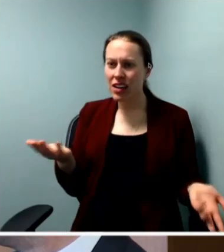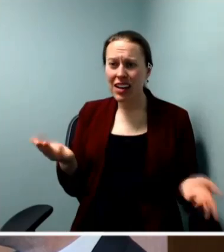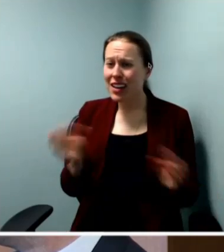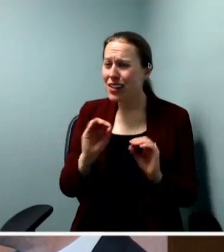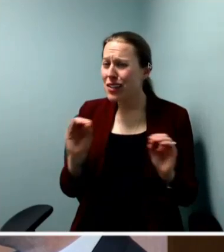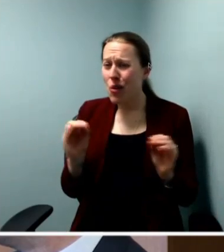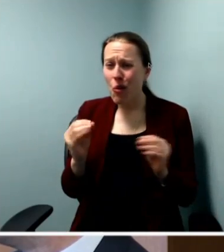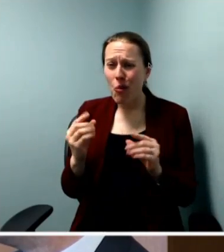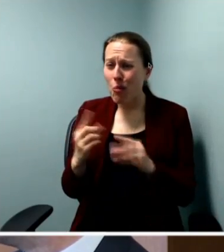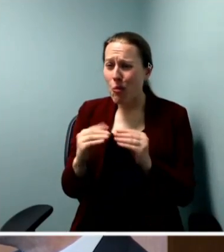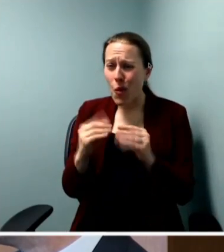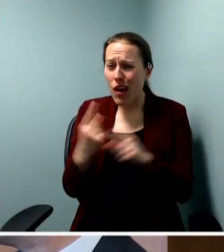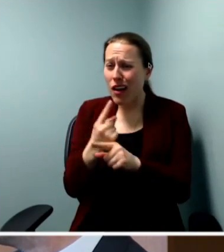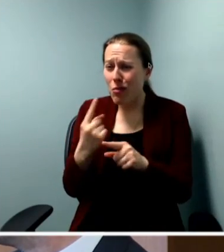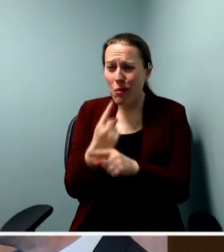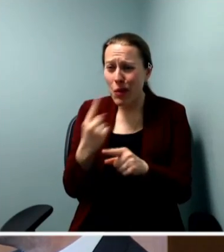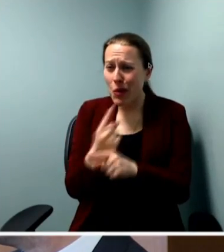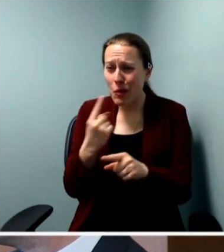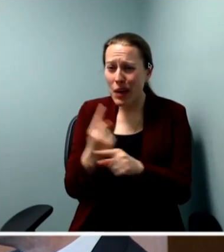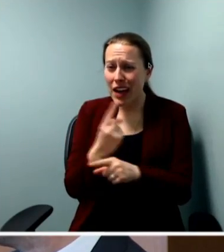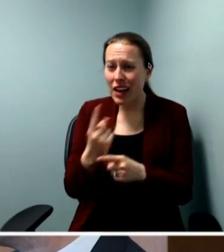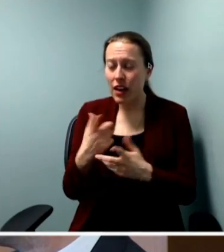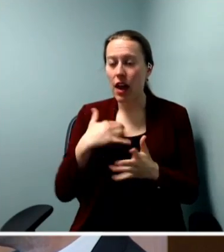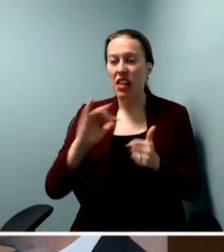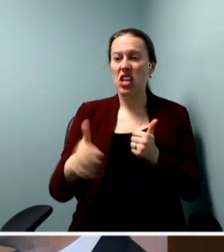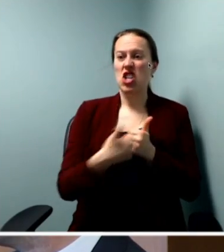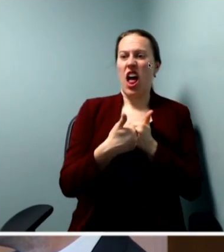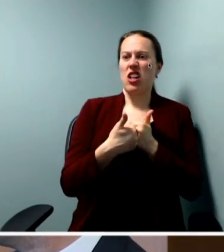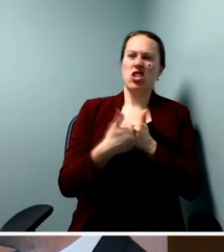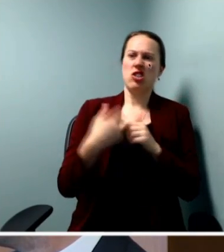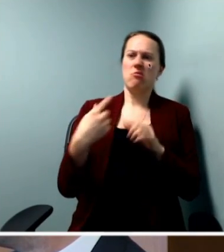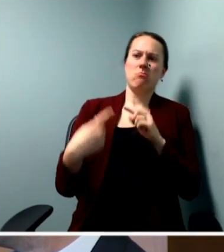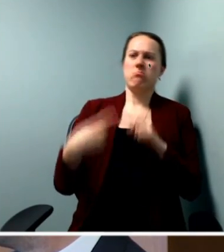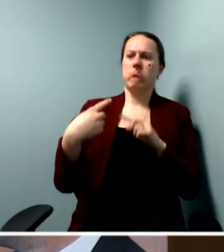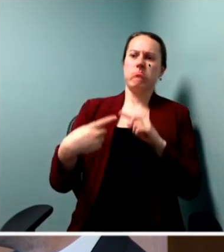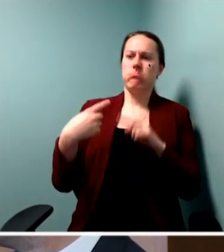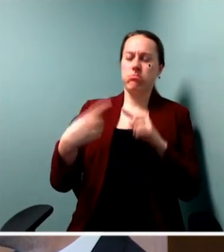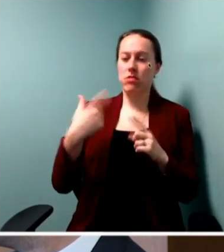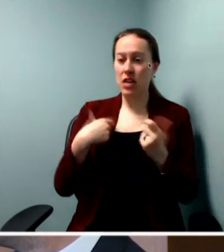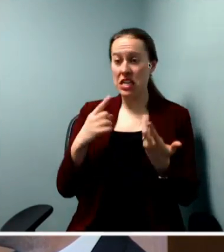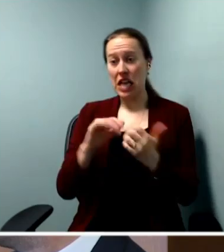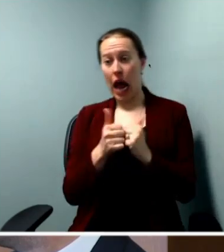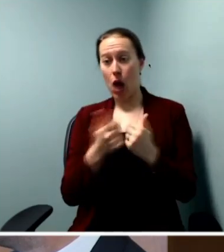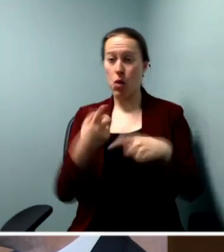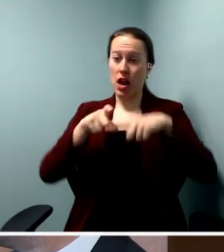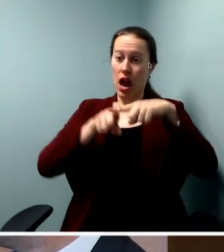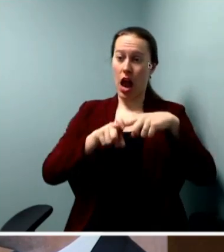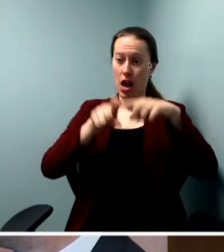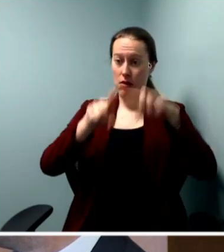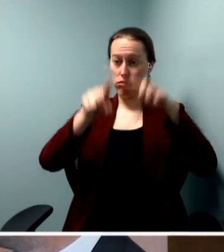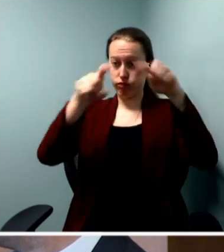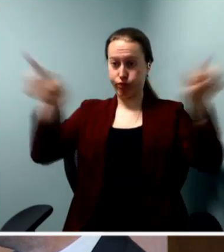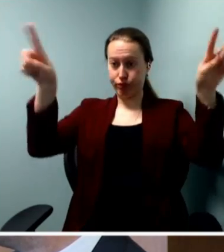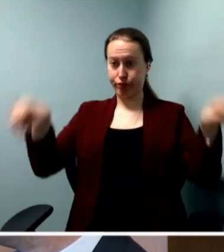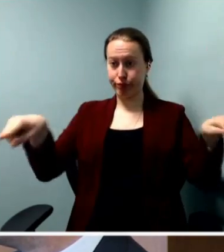And I get challenged. That's how we hang our work and people walk in and say to me "That looks a little low.."